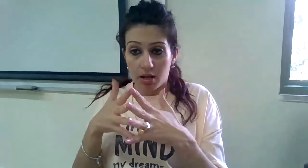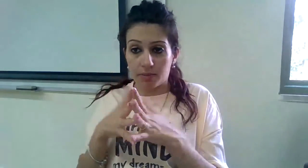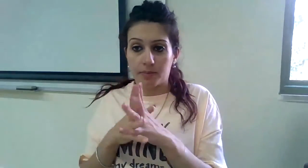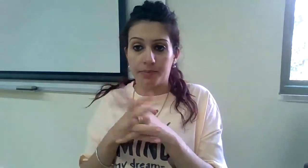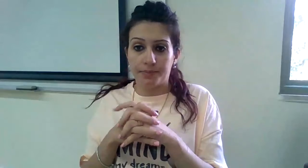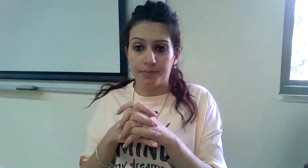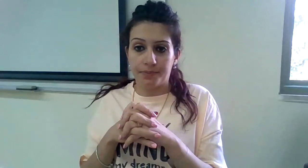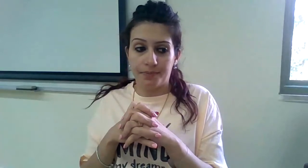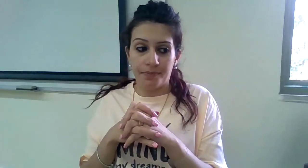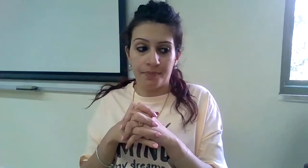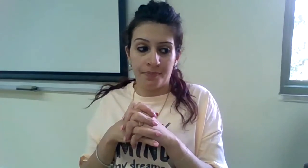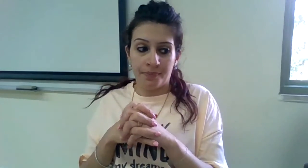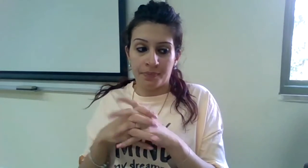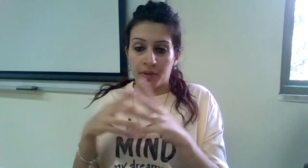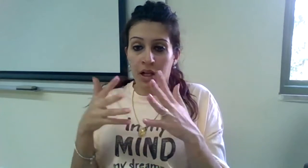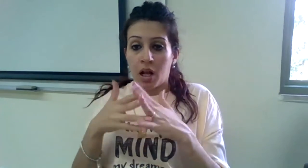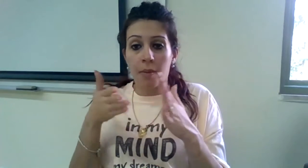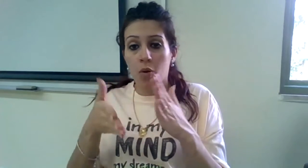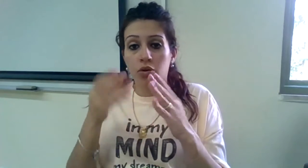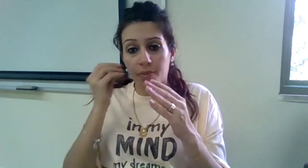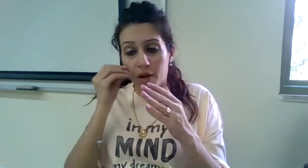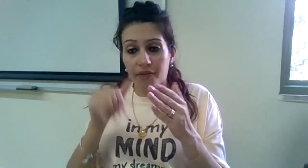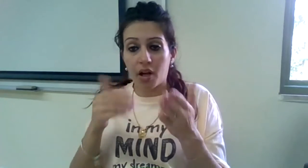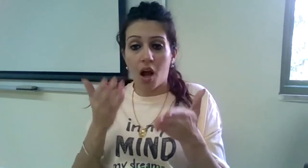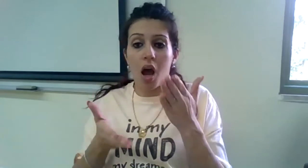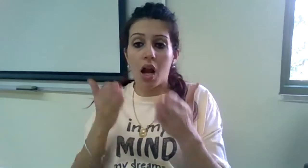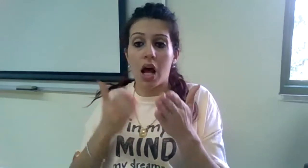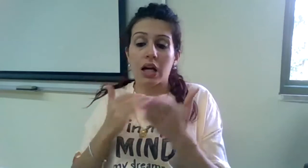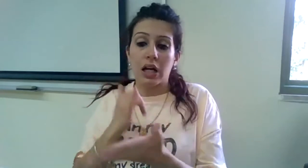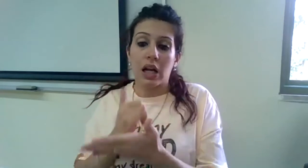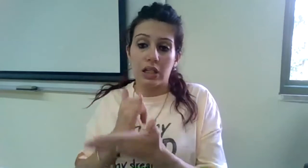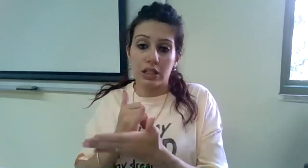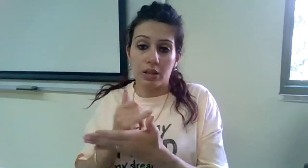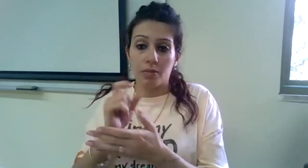once you have the school leader on board, once they understand why it is important